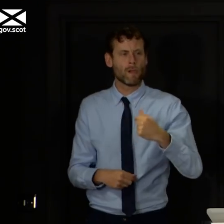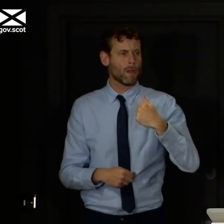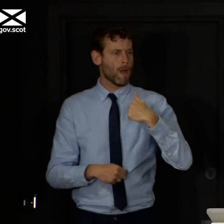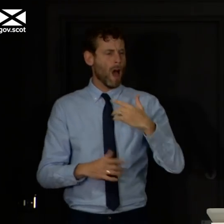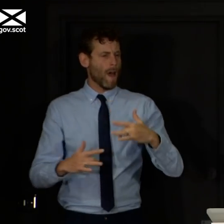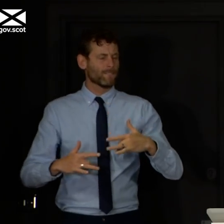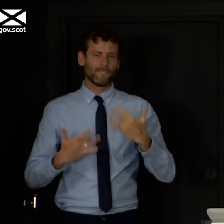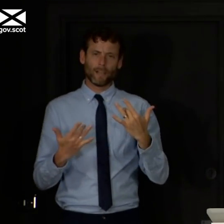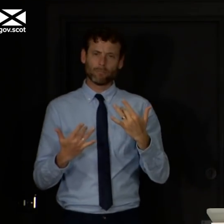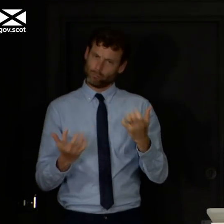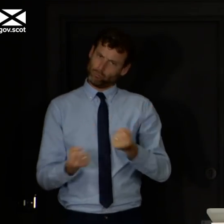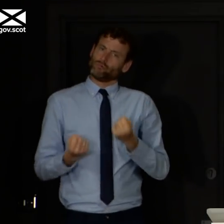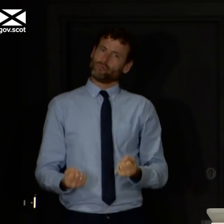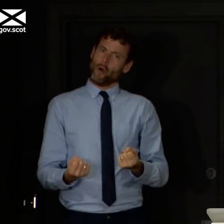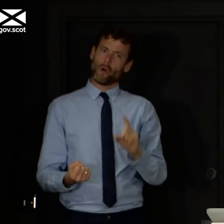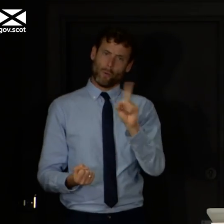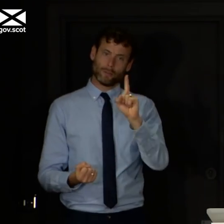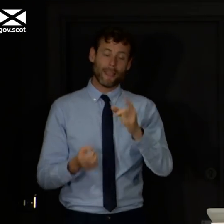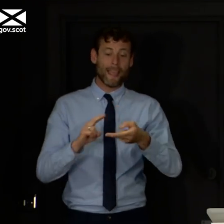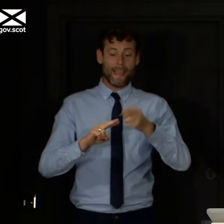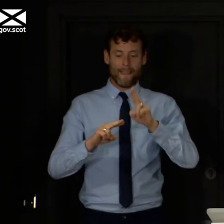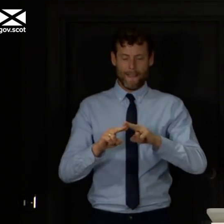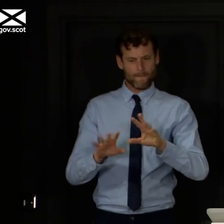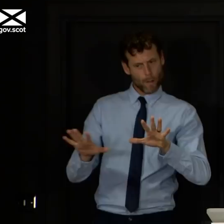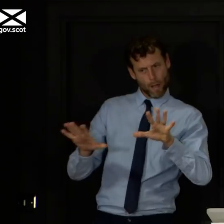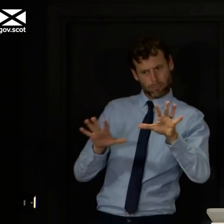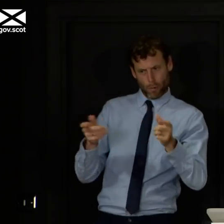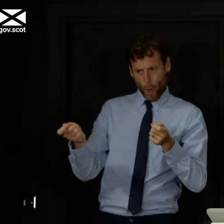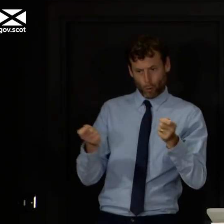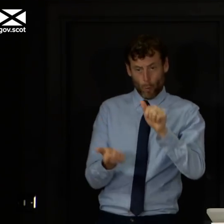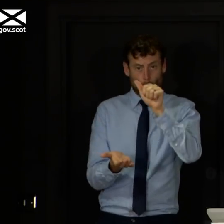if we are to come out of the lockdown at the right pace and in a way that is sustainable,